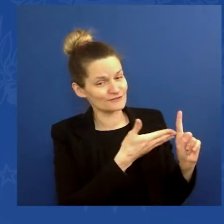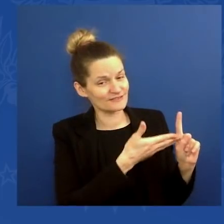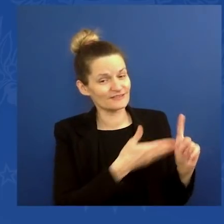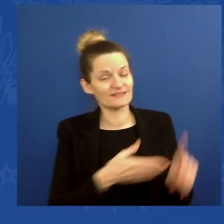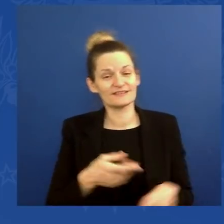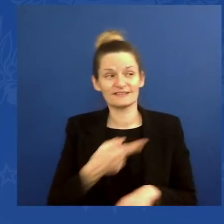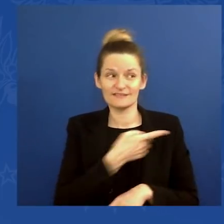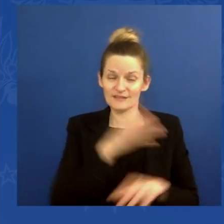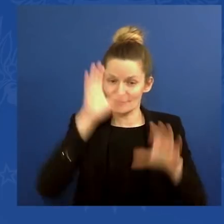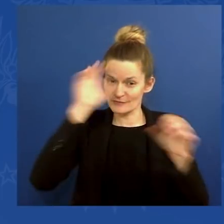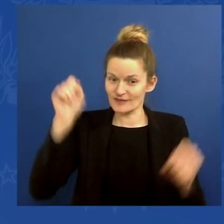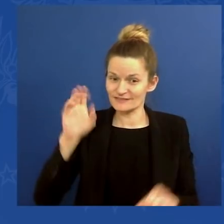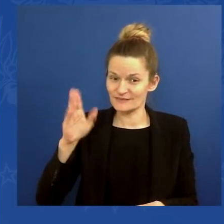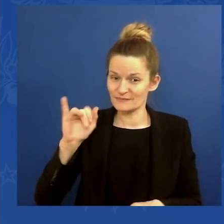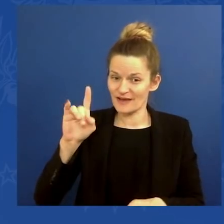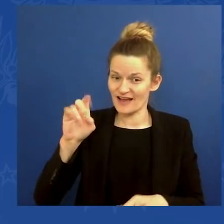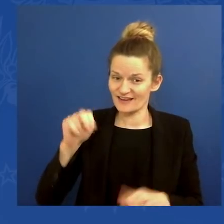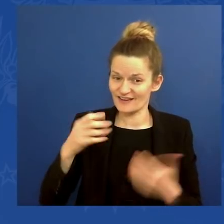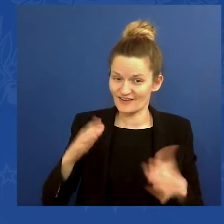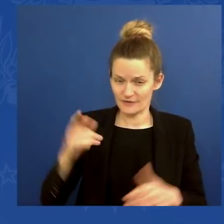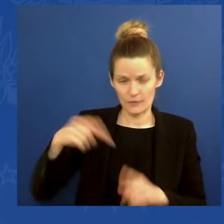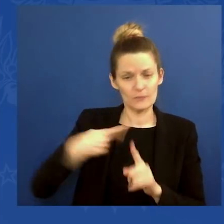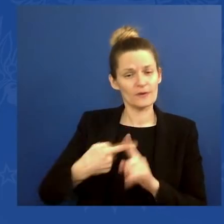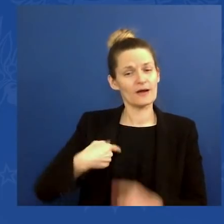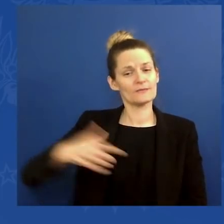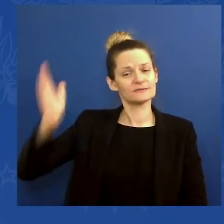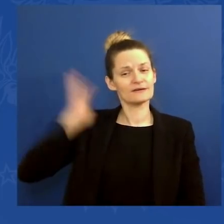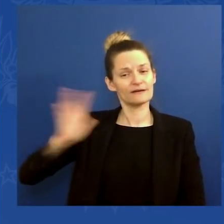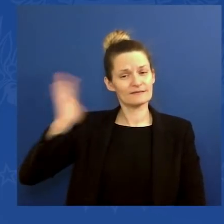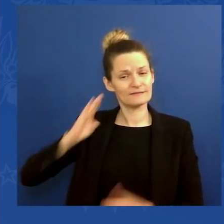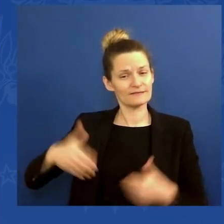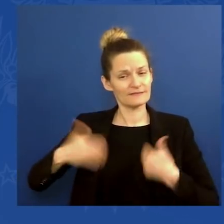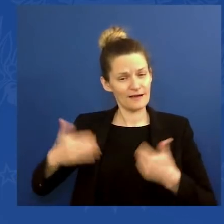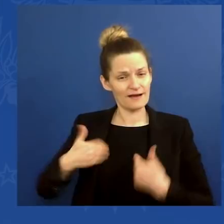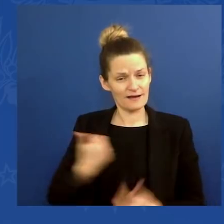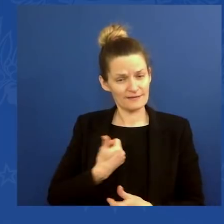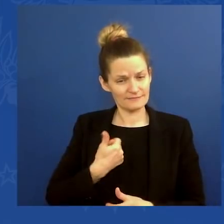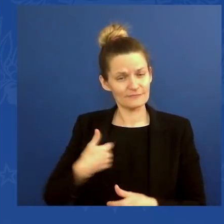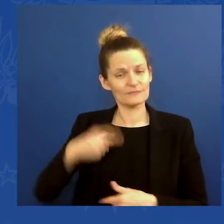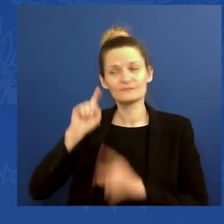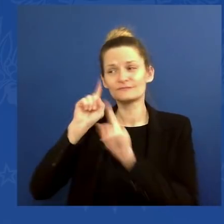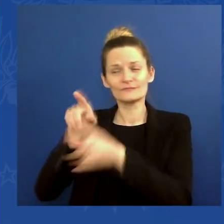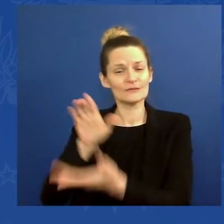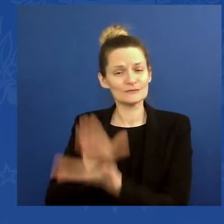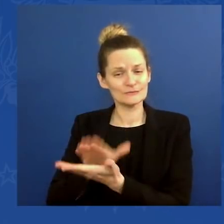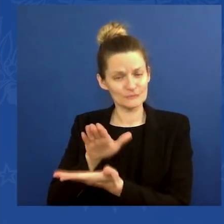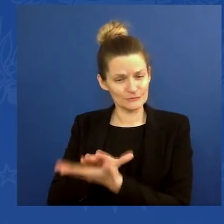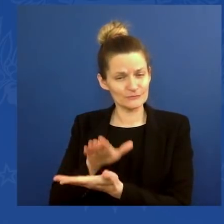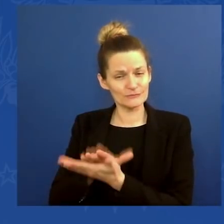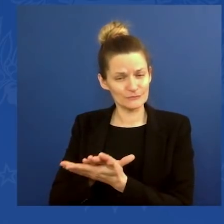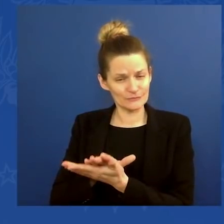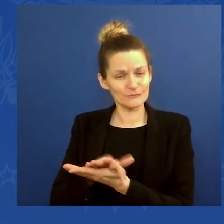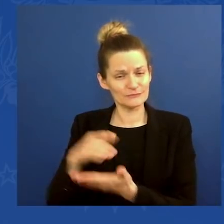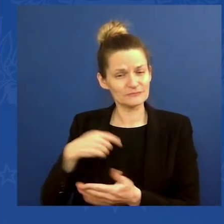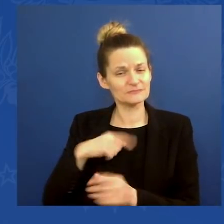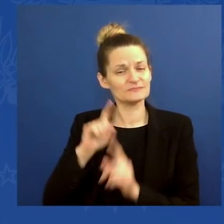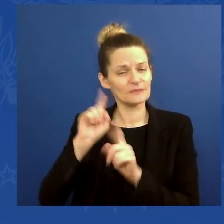this when I was young, I was in school and I was attended the Kennedy inaugurations.